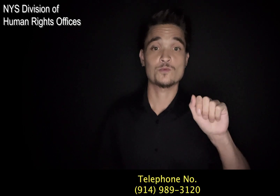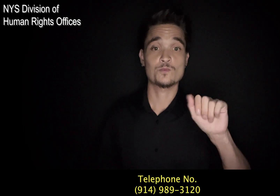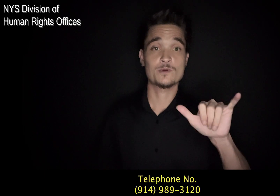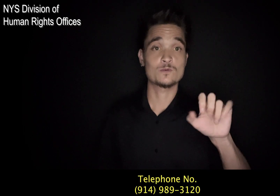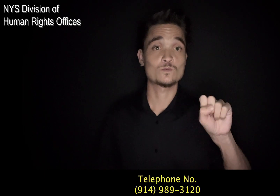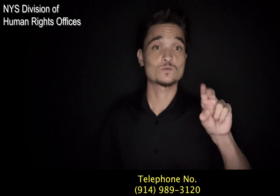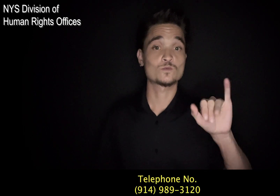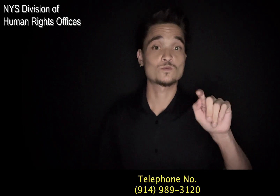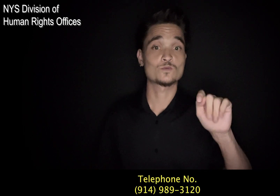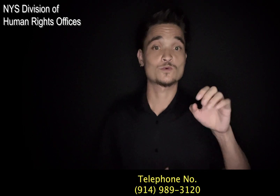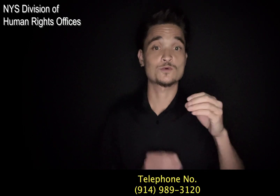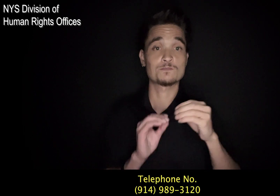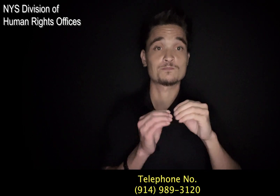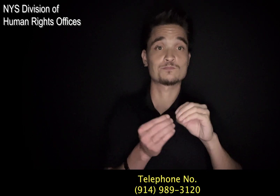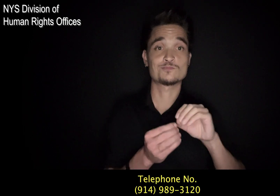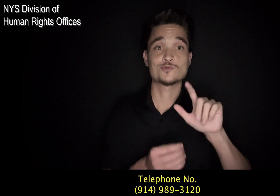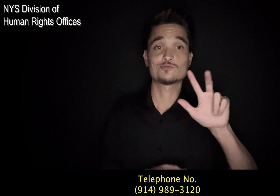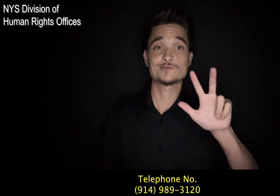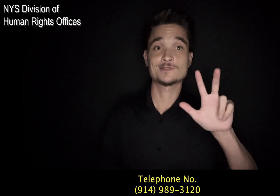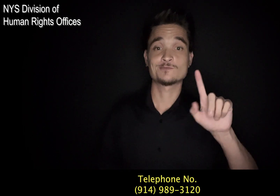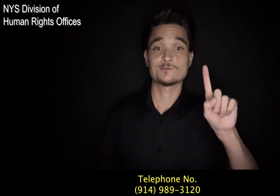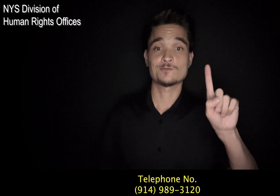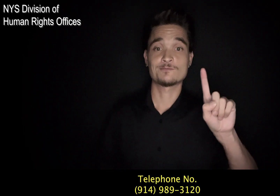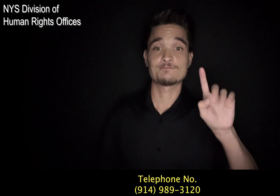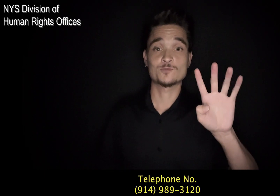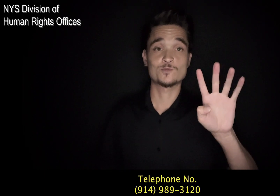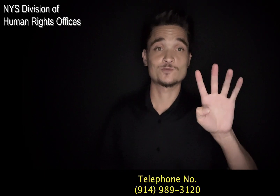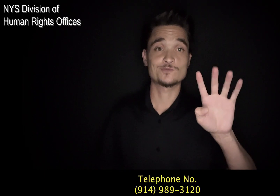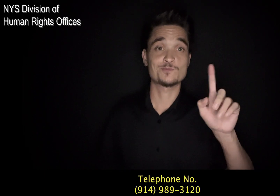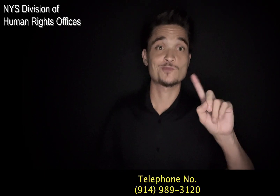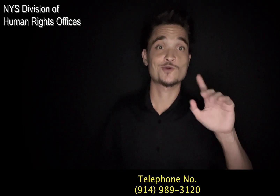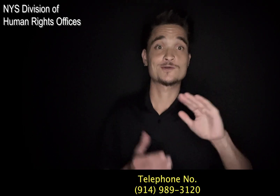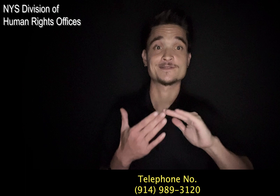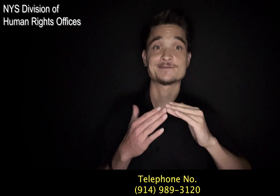Telephone No. (914) 989-3120